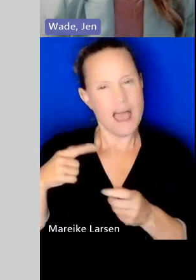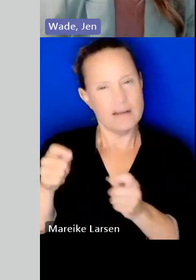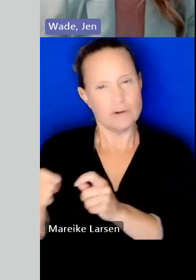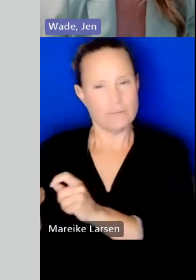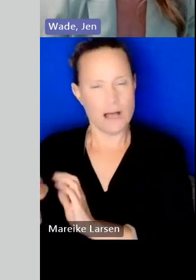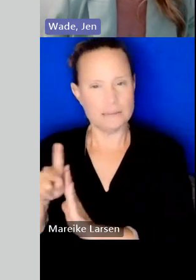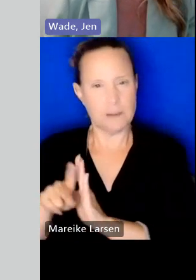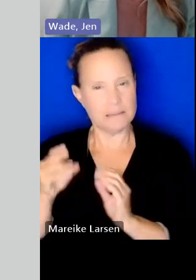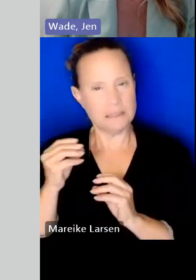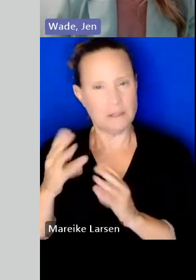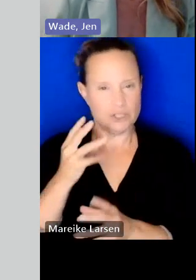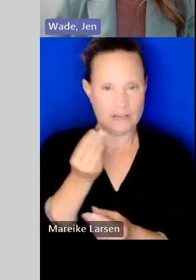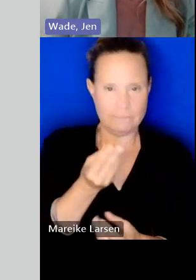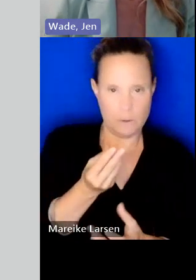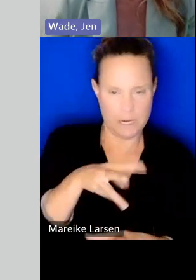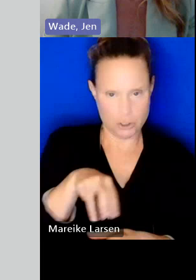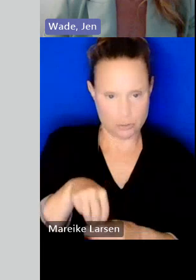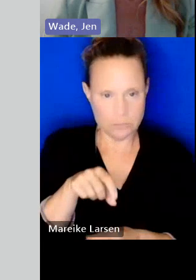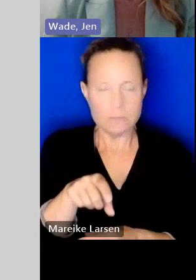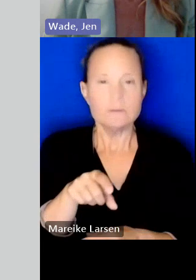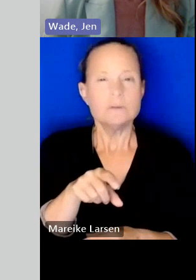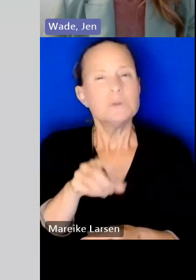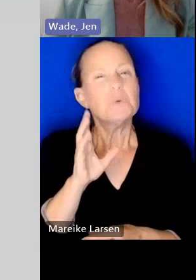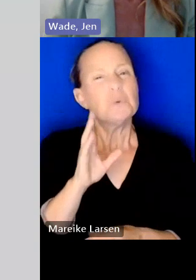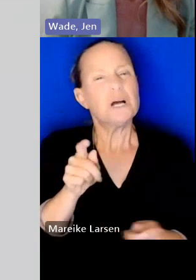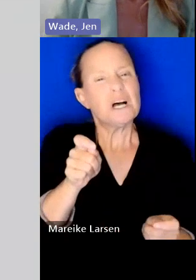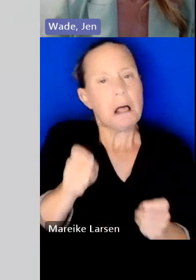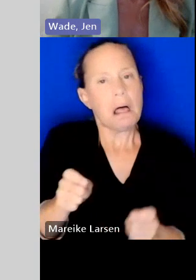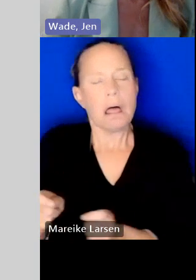Notice that are also subject to change based on a number of factors to include.